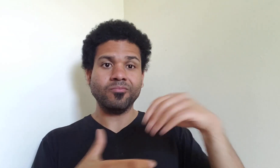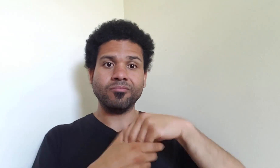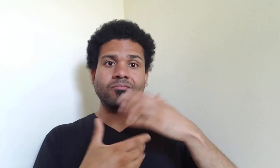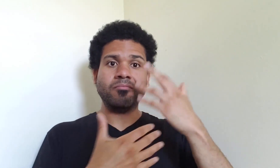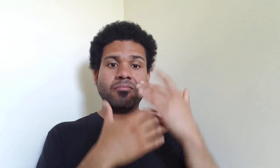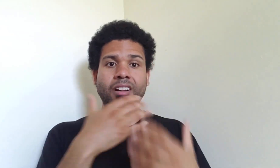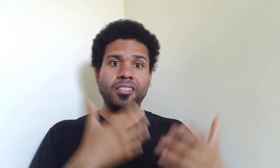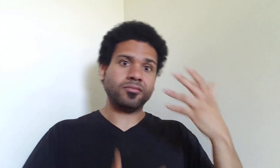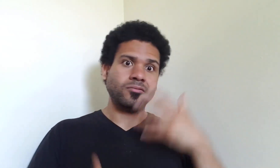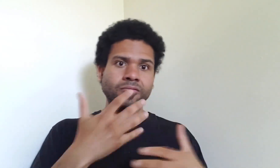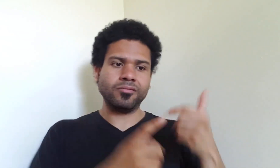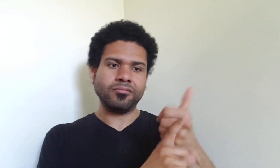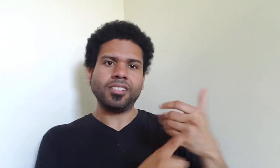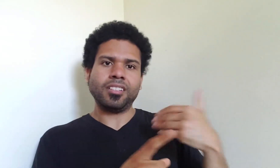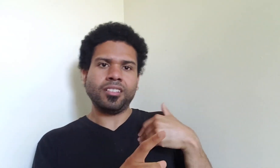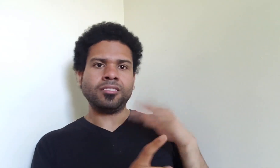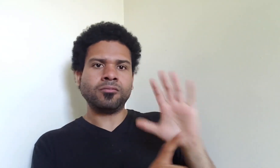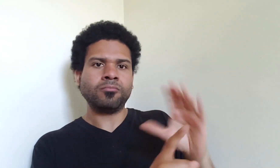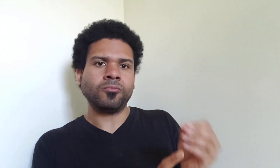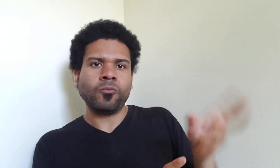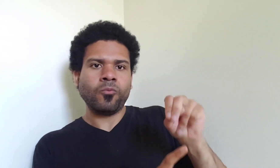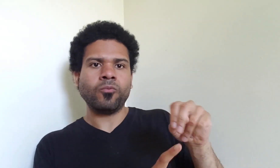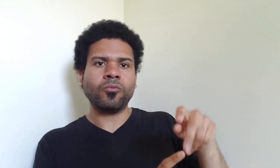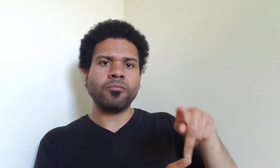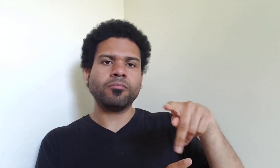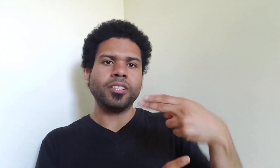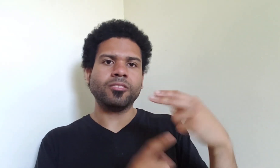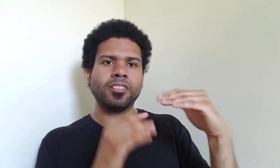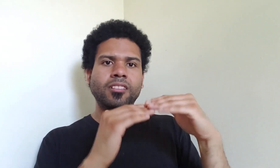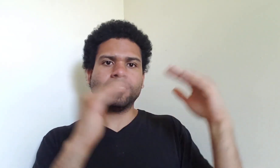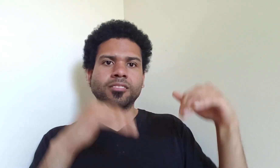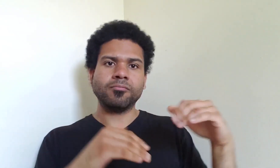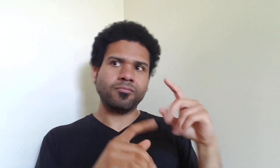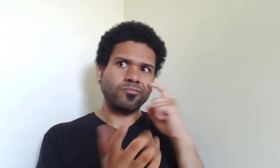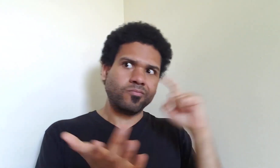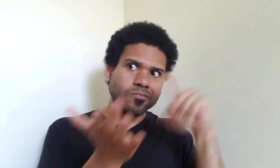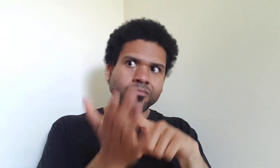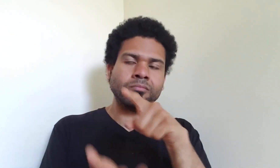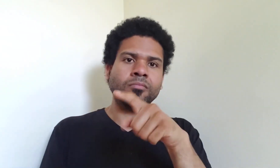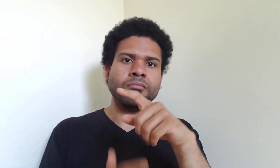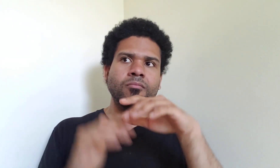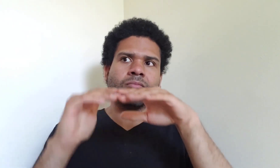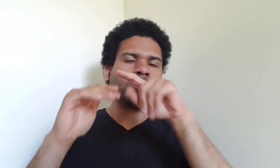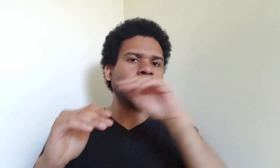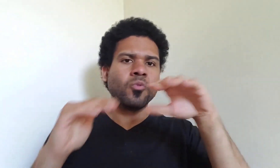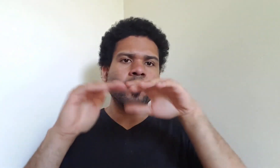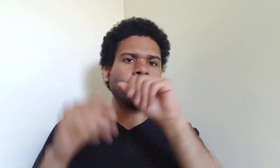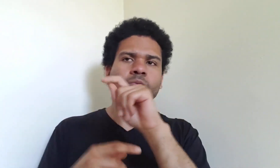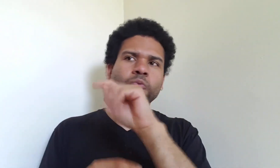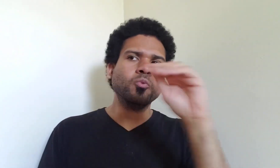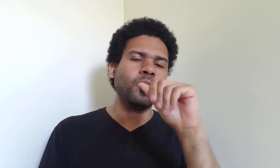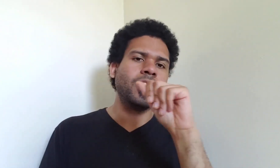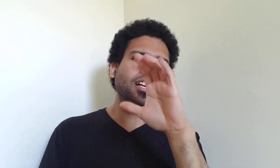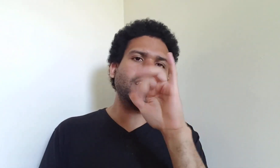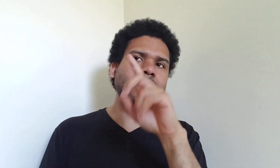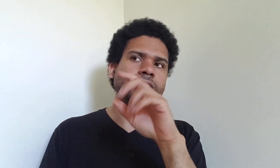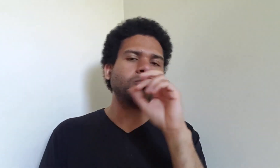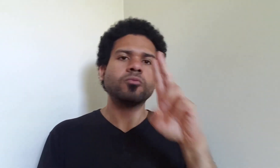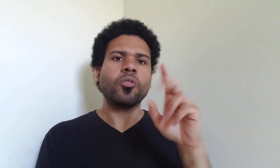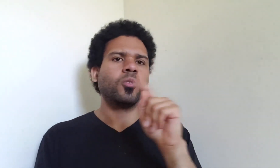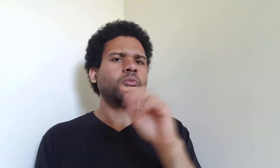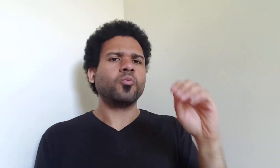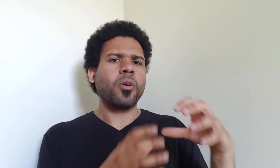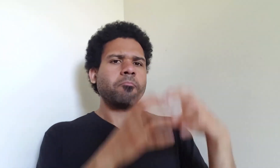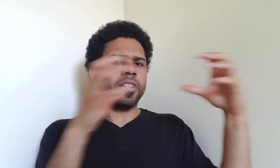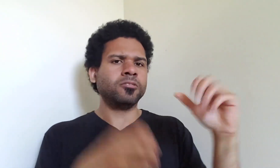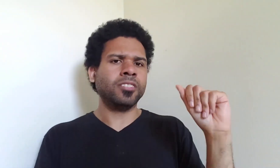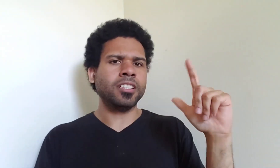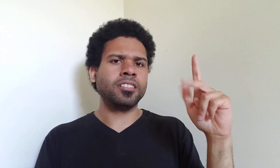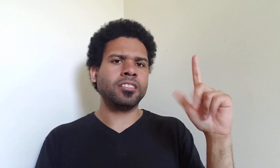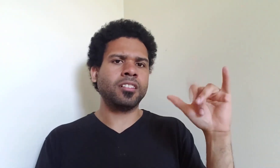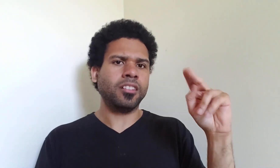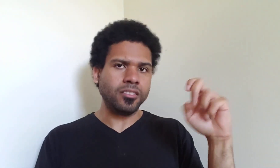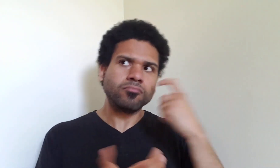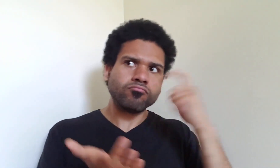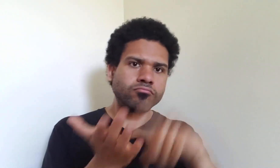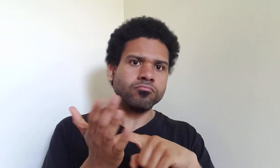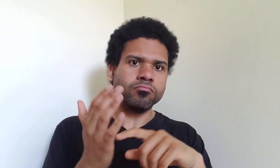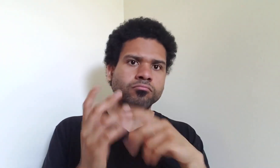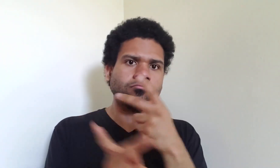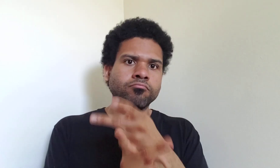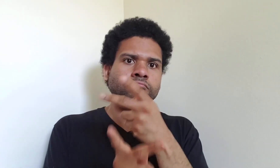The blood has a pH mechanism to detect whether body is too acidic or too alkaline.